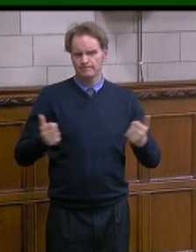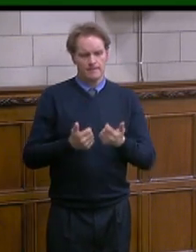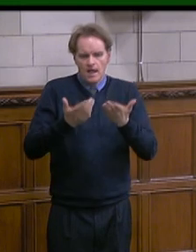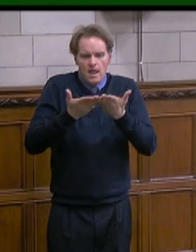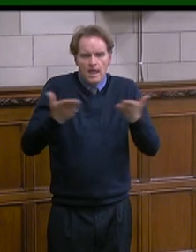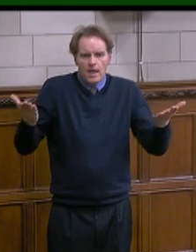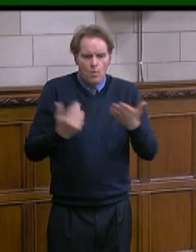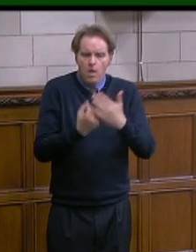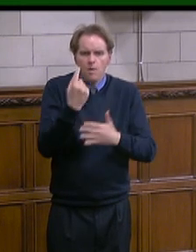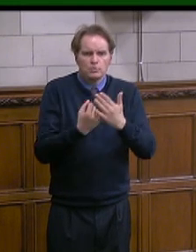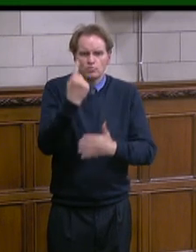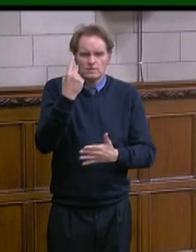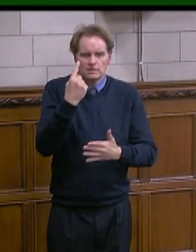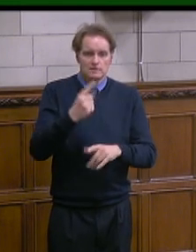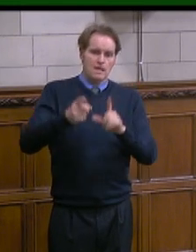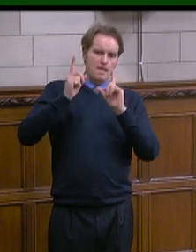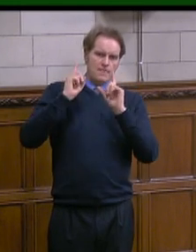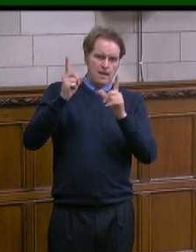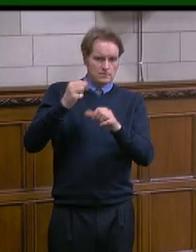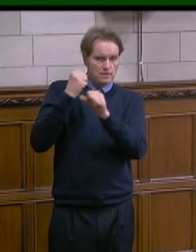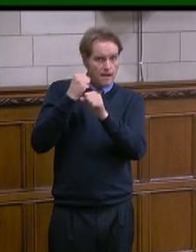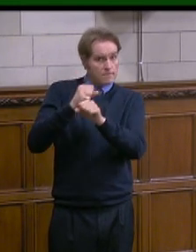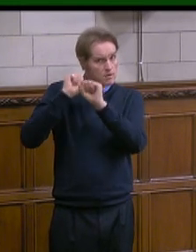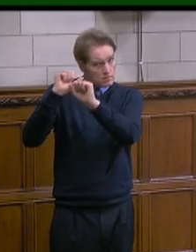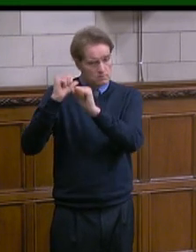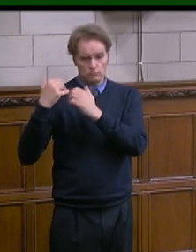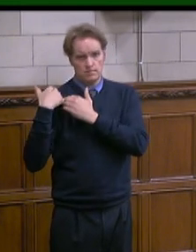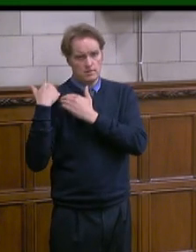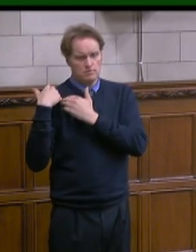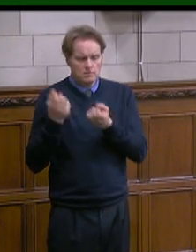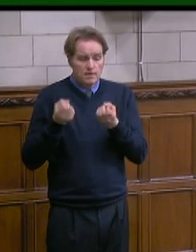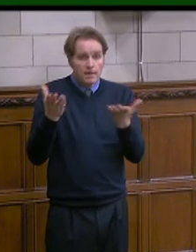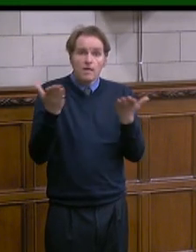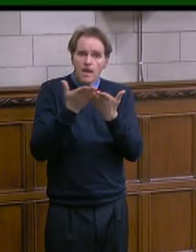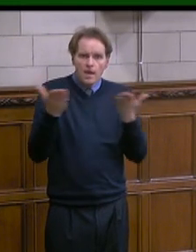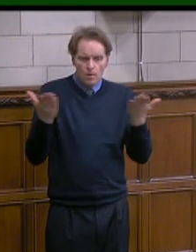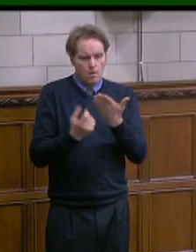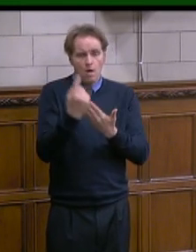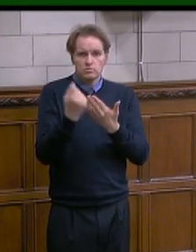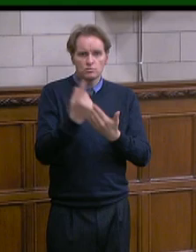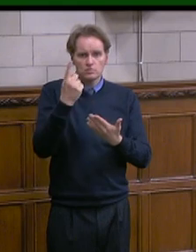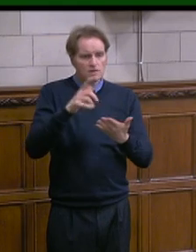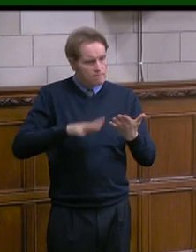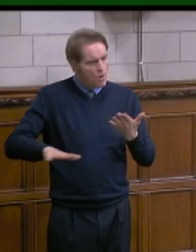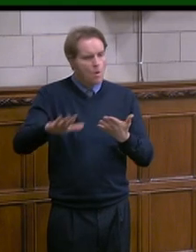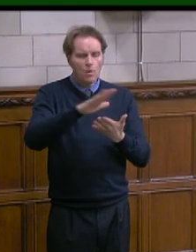Surely it is the Government’s responsibility to deliver equal opportunities for all children